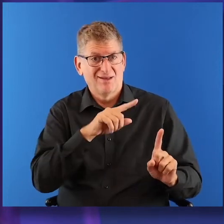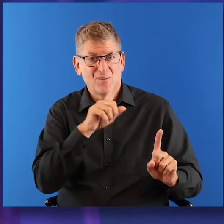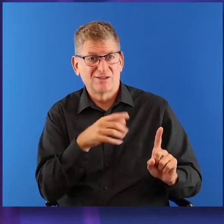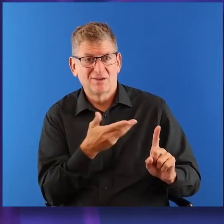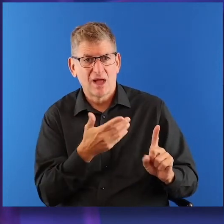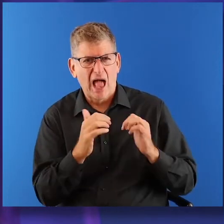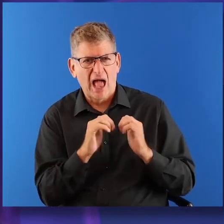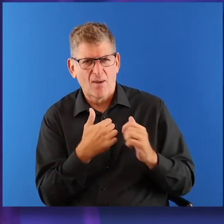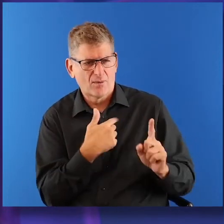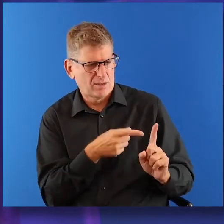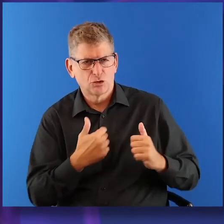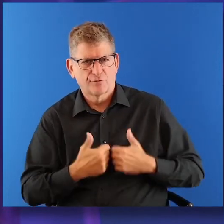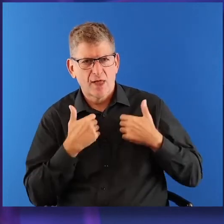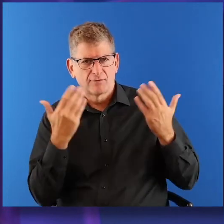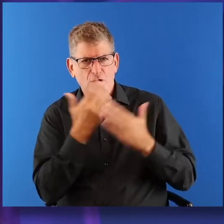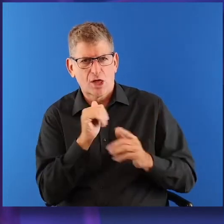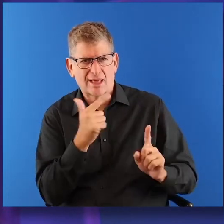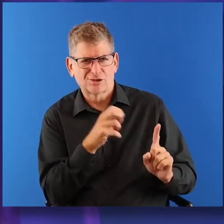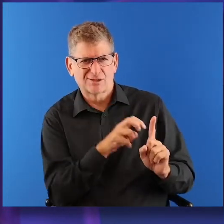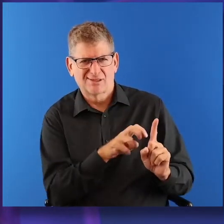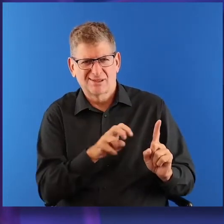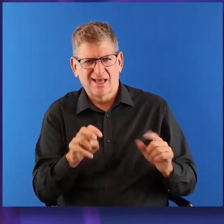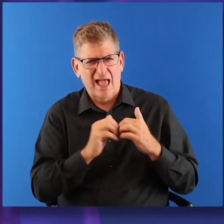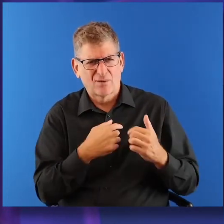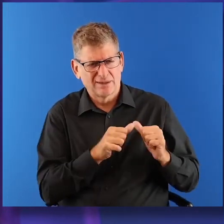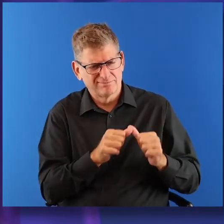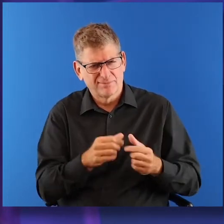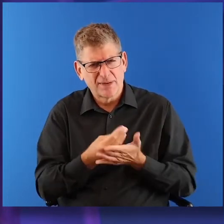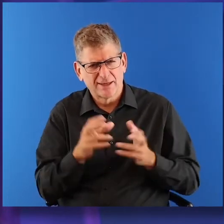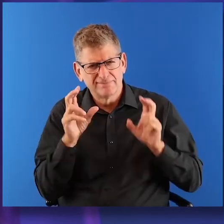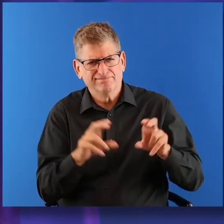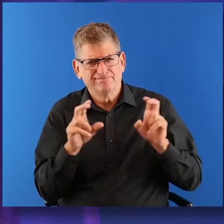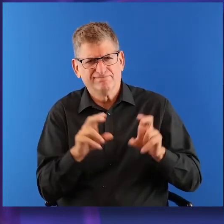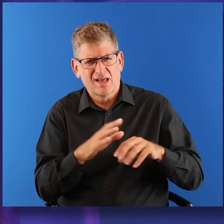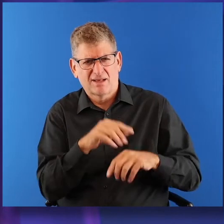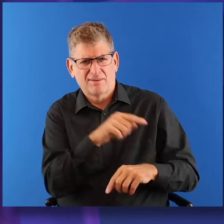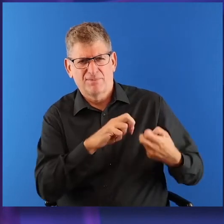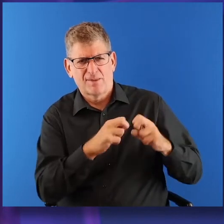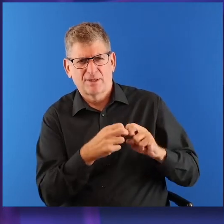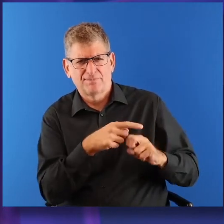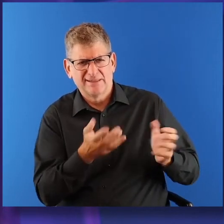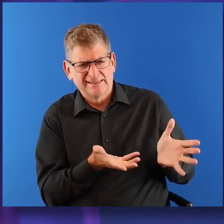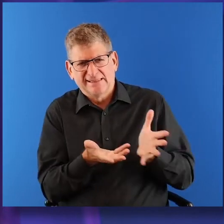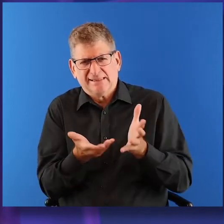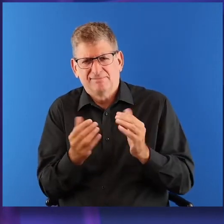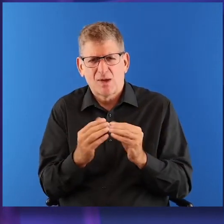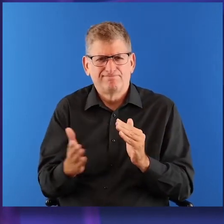How do we continue to pour money on the problem and advance the state of the art? We searched for problems that had